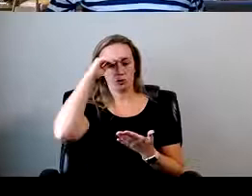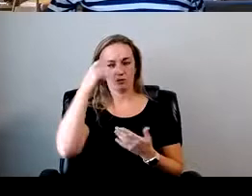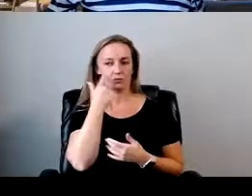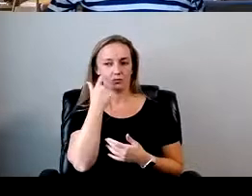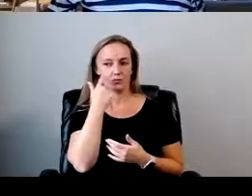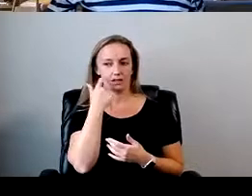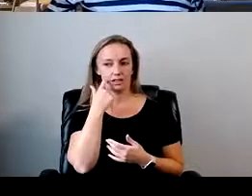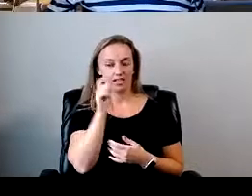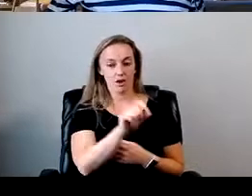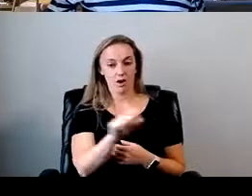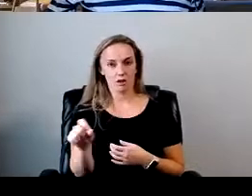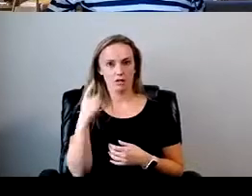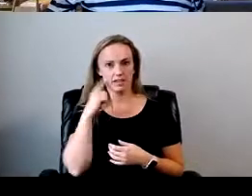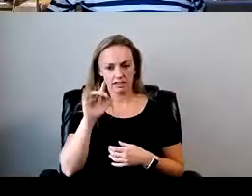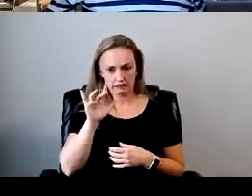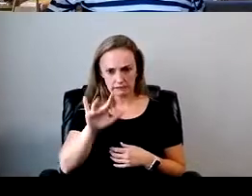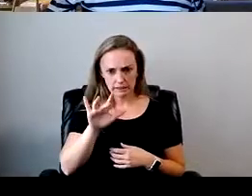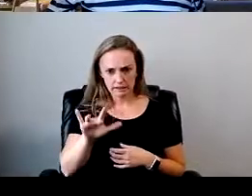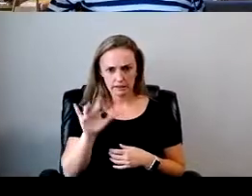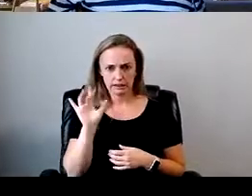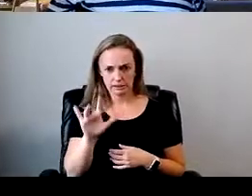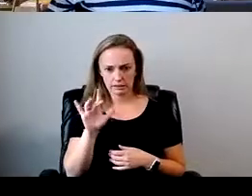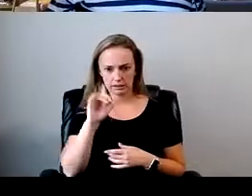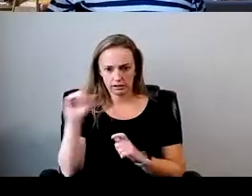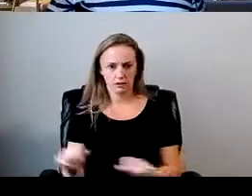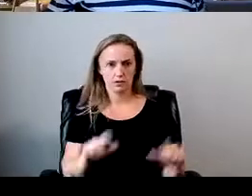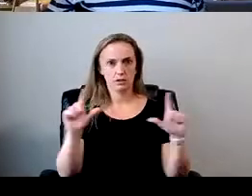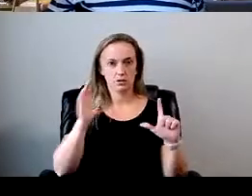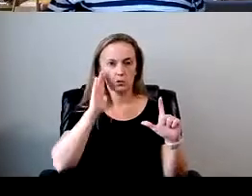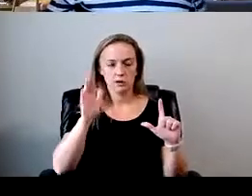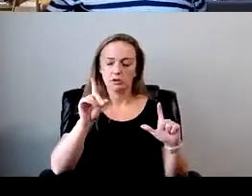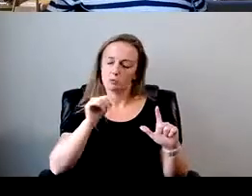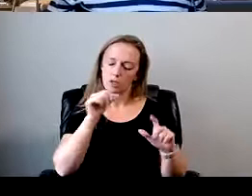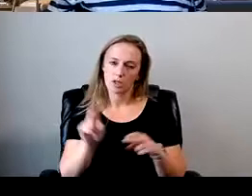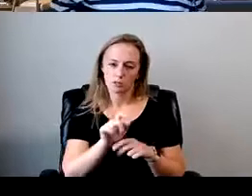if it's underlined, you can click on it. And it goes somewhere. So do not use underline as emphasis.